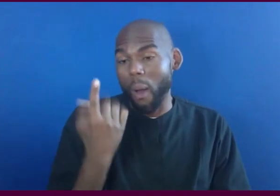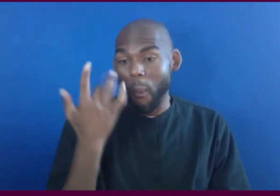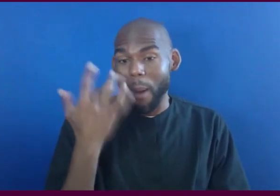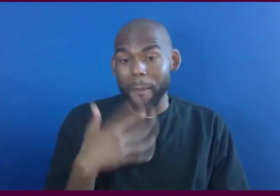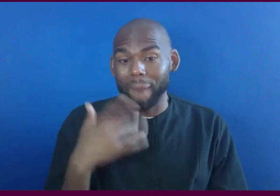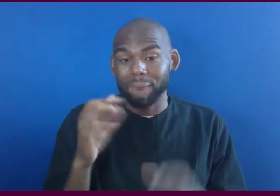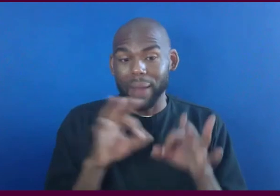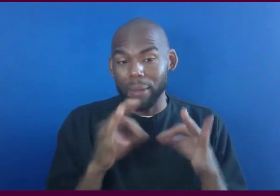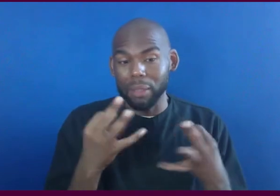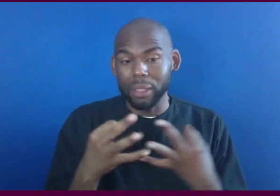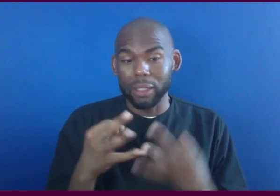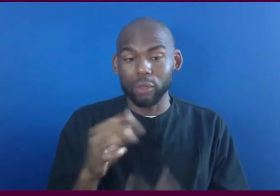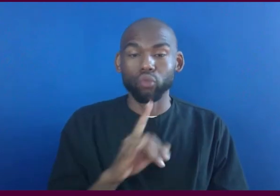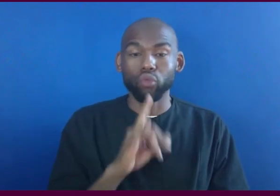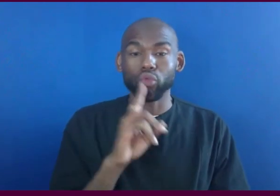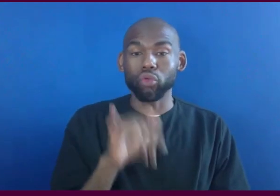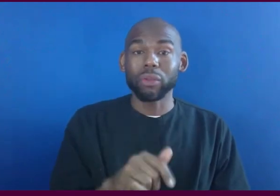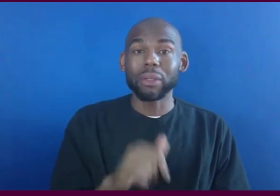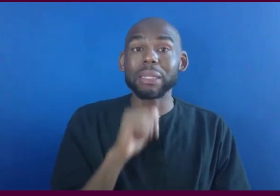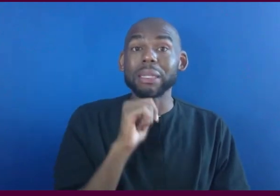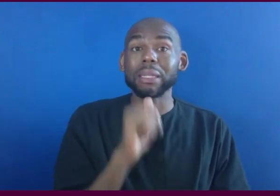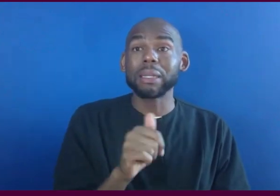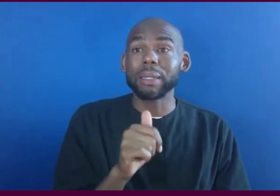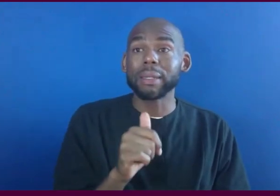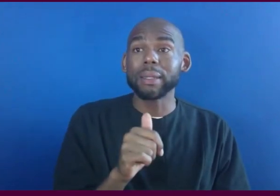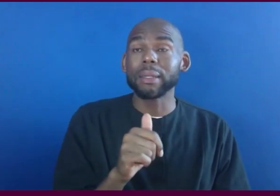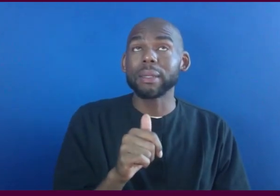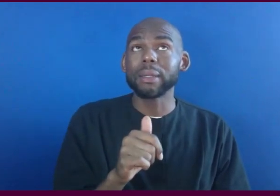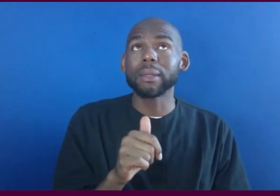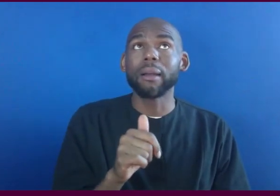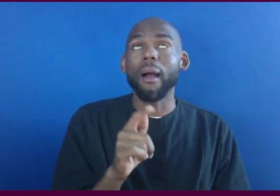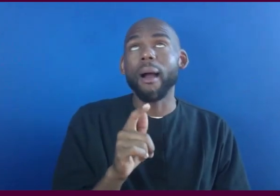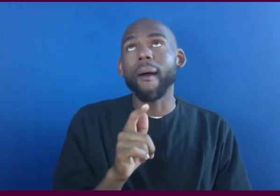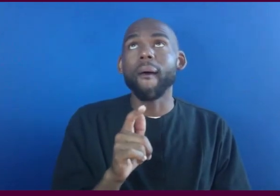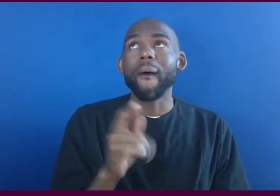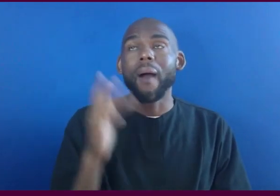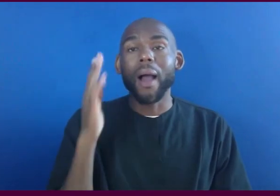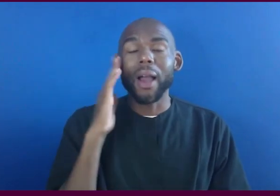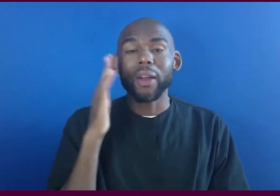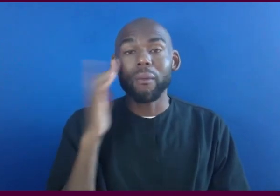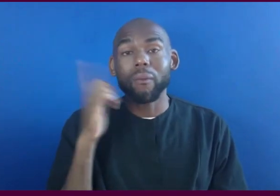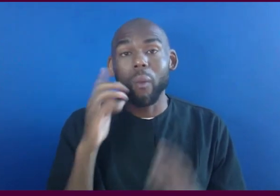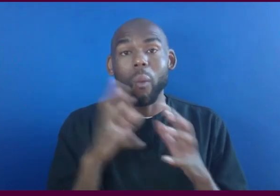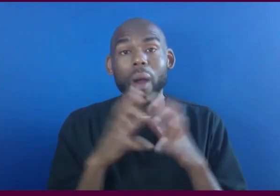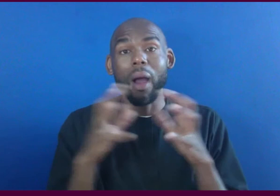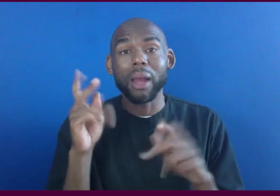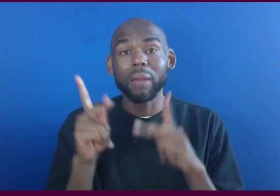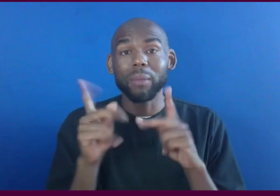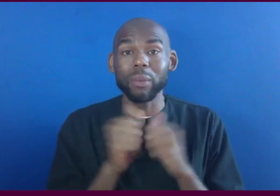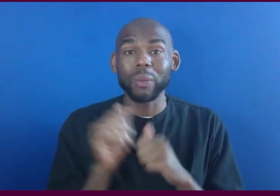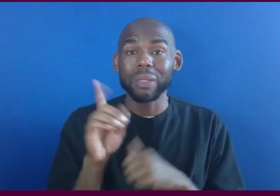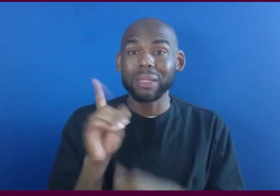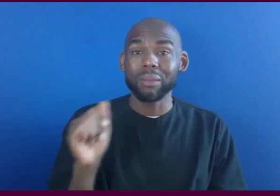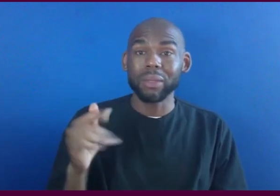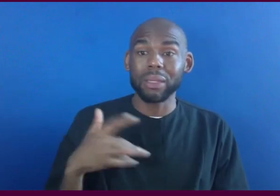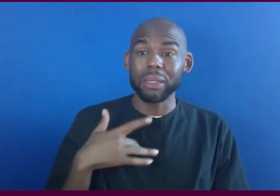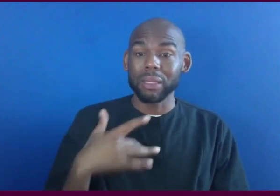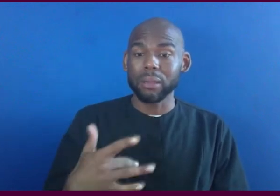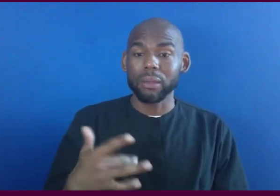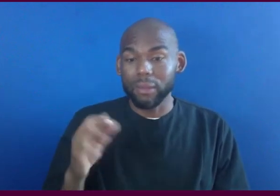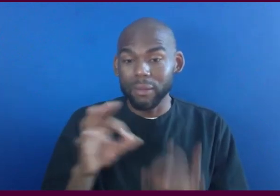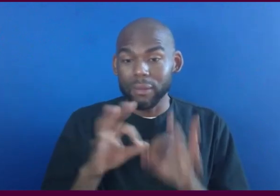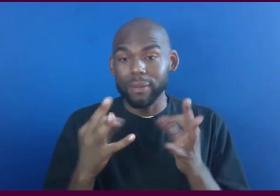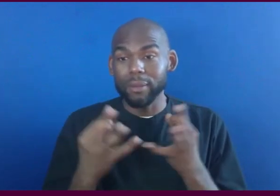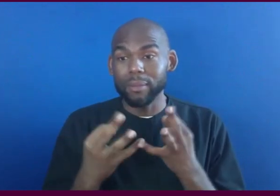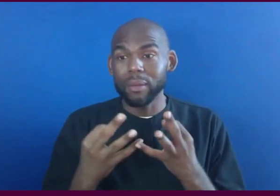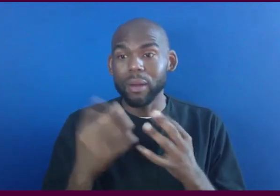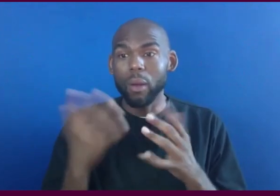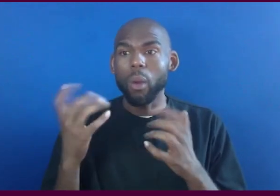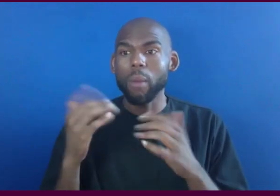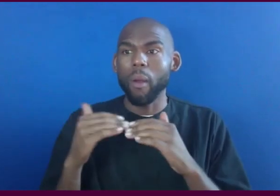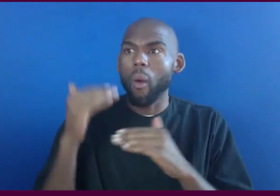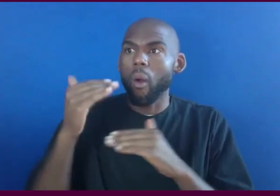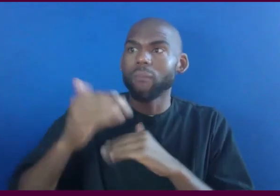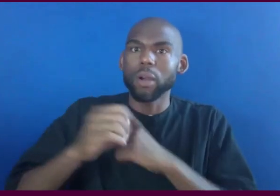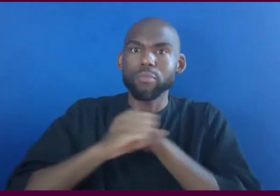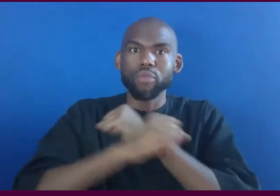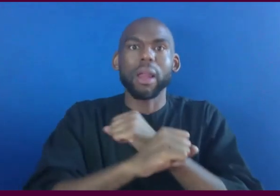One, I know for a lot of people with disabilities, their families tend to be really over-protective